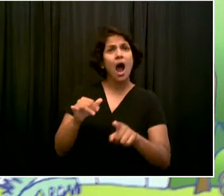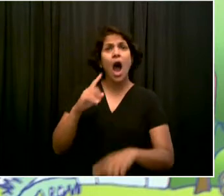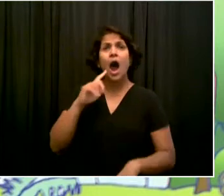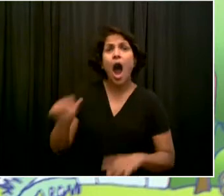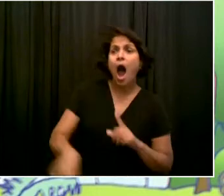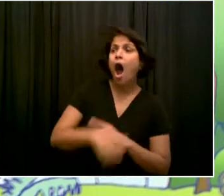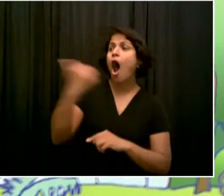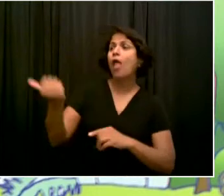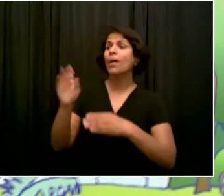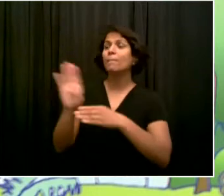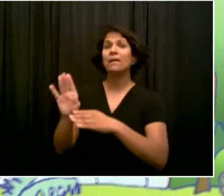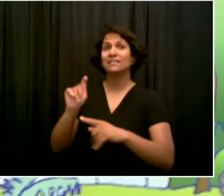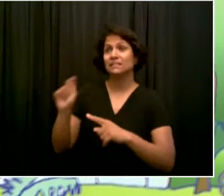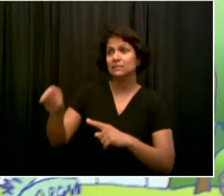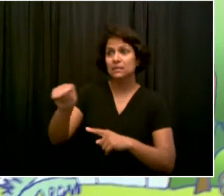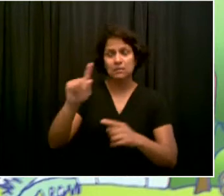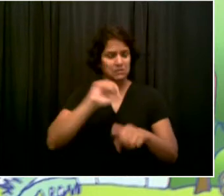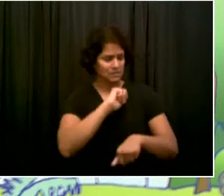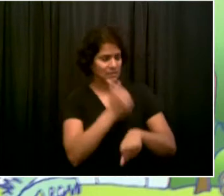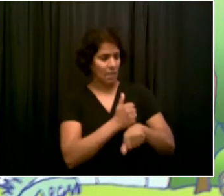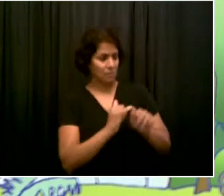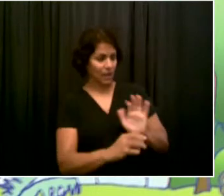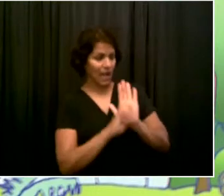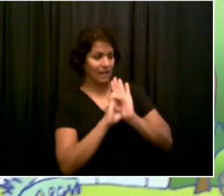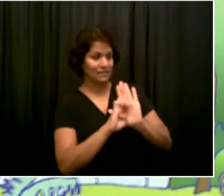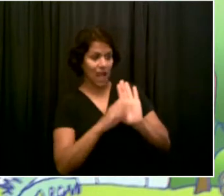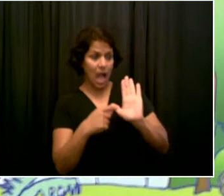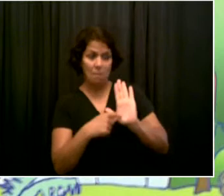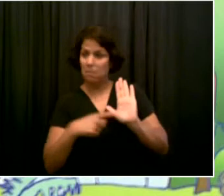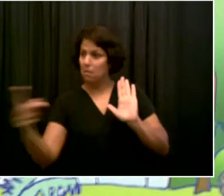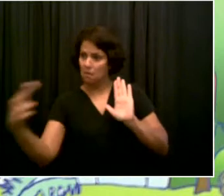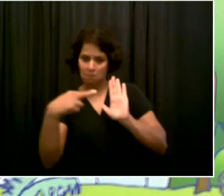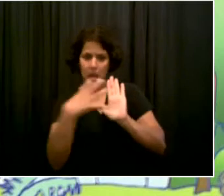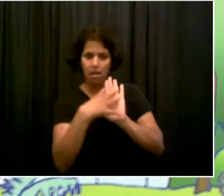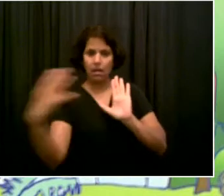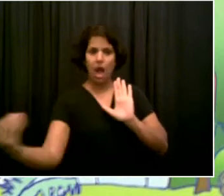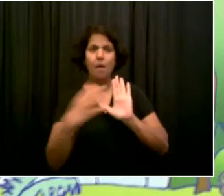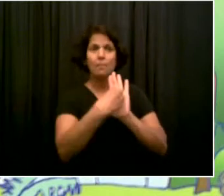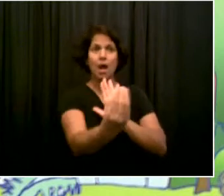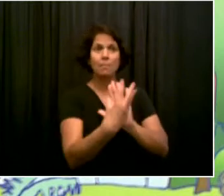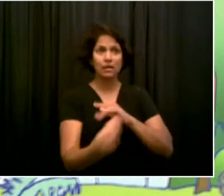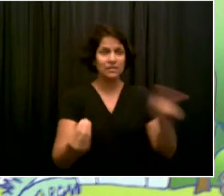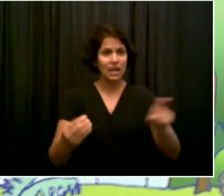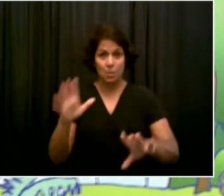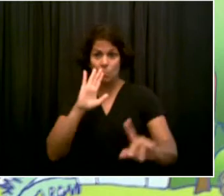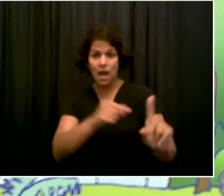PRECEDENT IT SETFS OR POTENTIAL OTHER CUSTOMERS